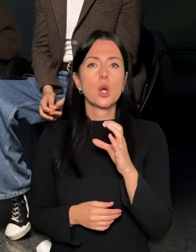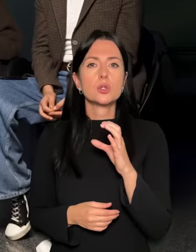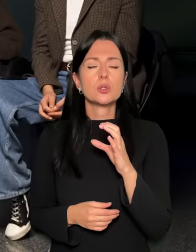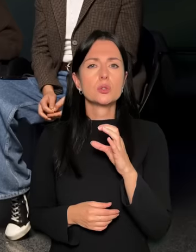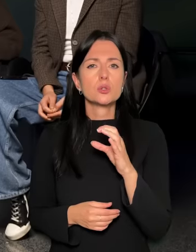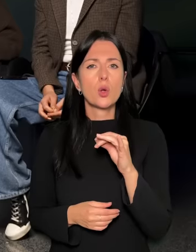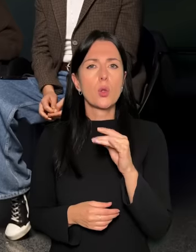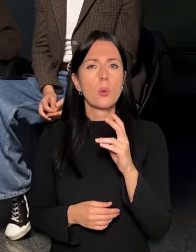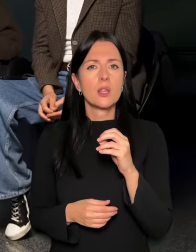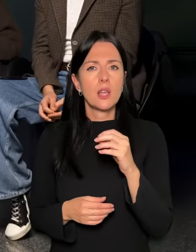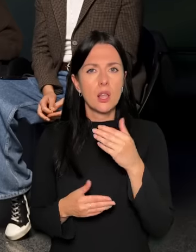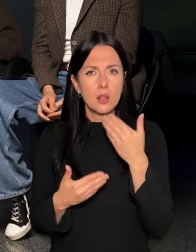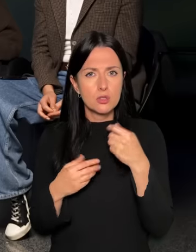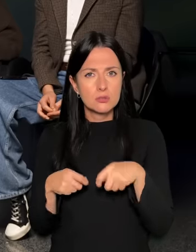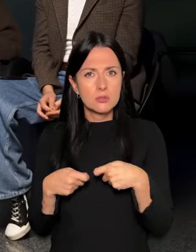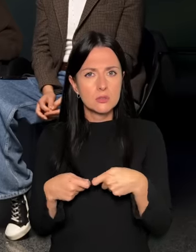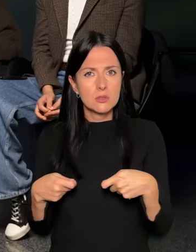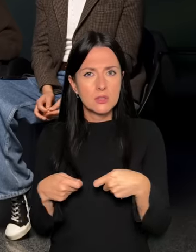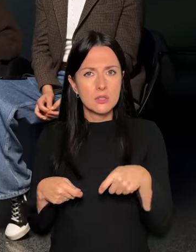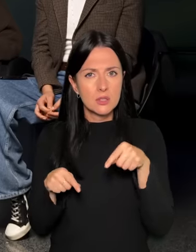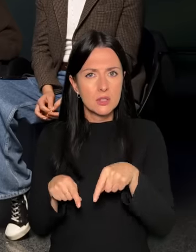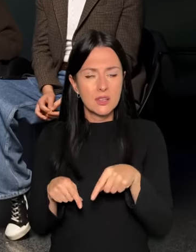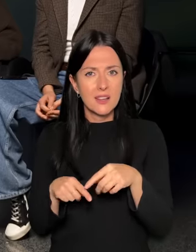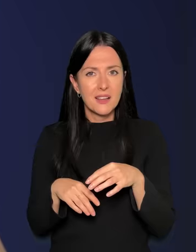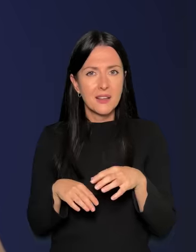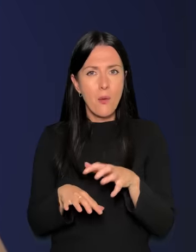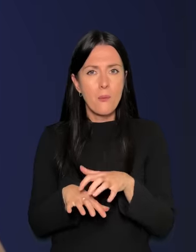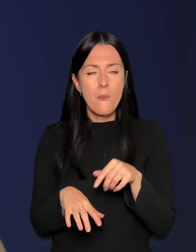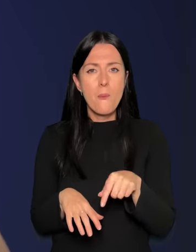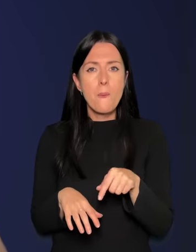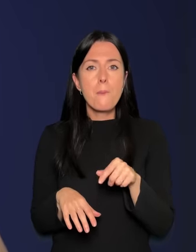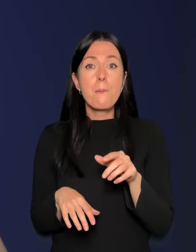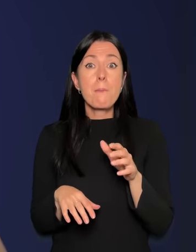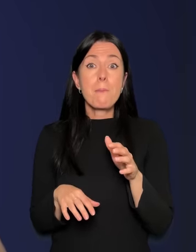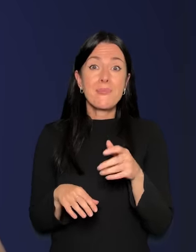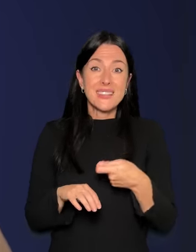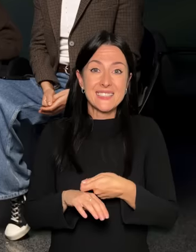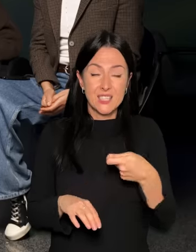And what about shoelaces? Because it's easier to tighten them, right? Well, tying shoelaces is also, you know...